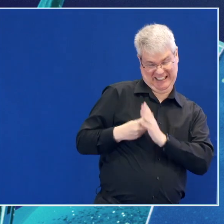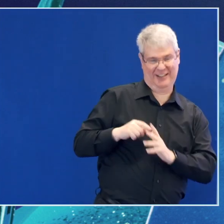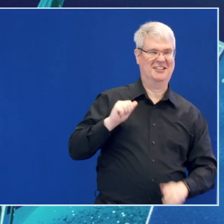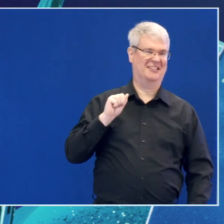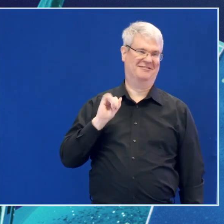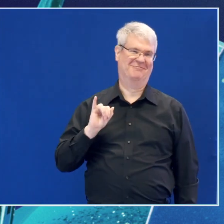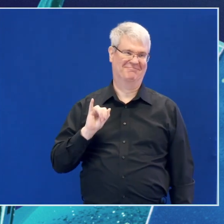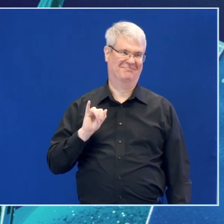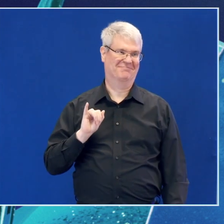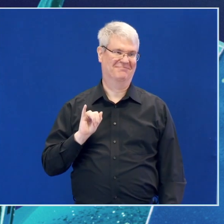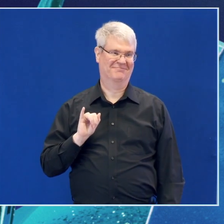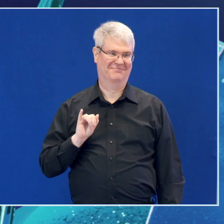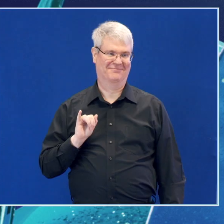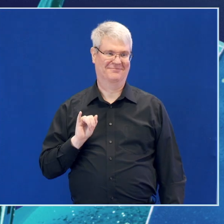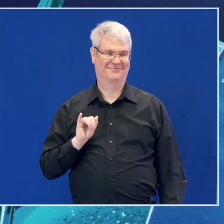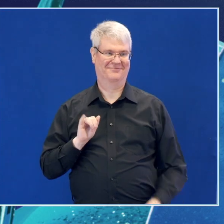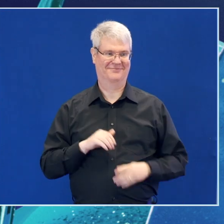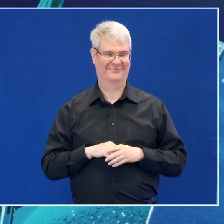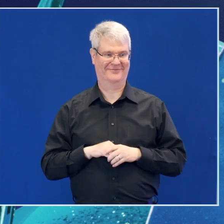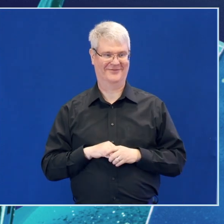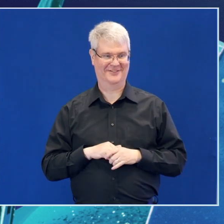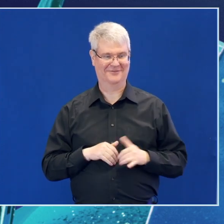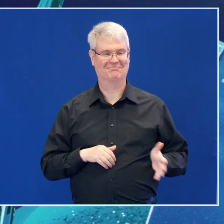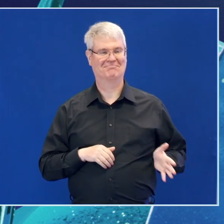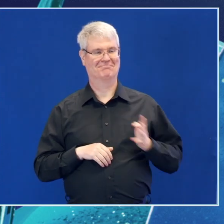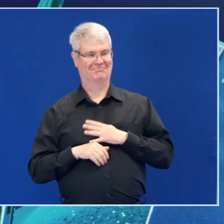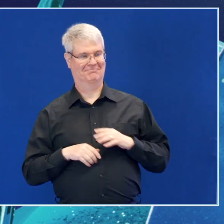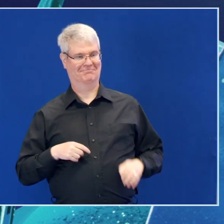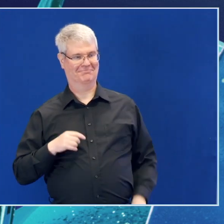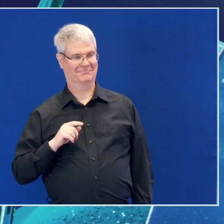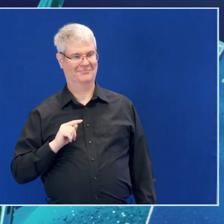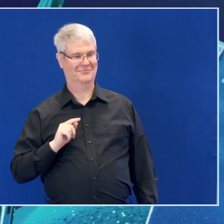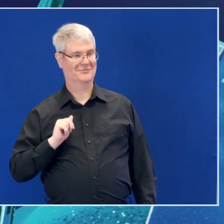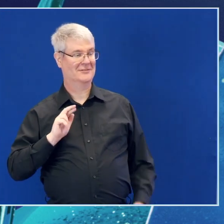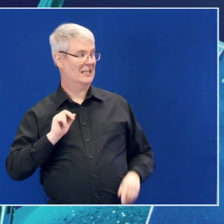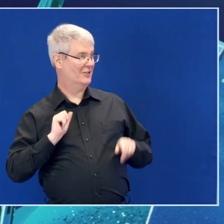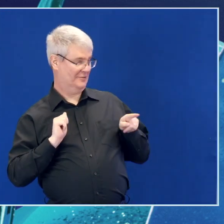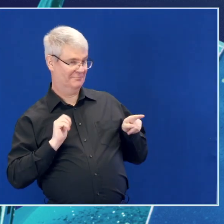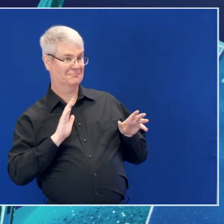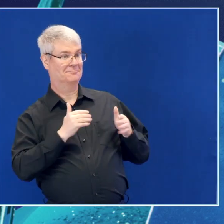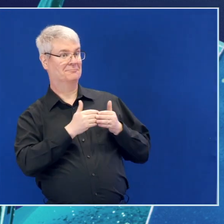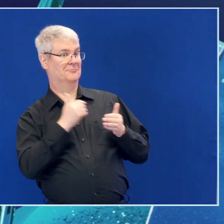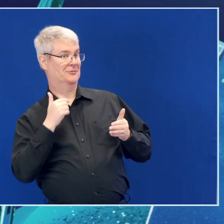I do have one other question for each of you really quick before we jump into the panel questions.